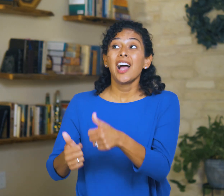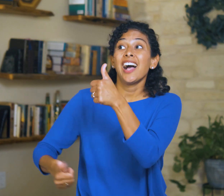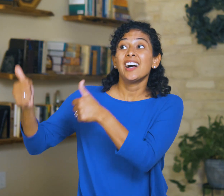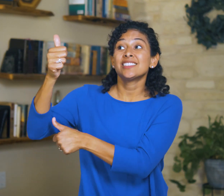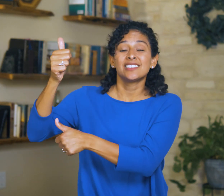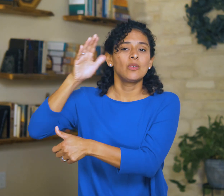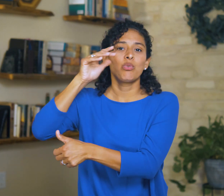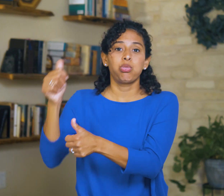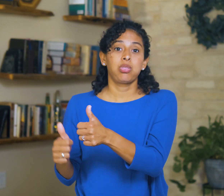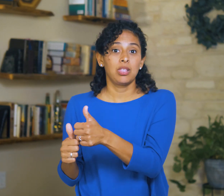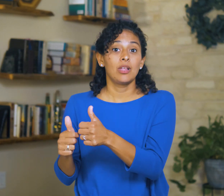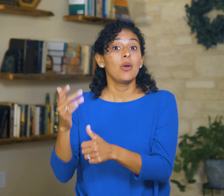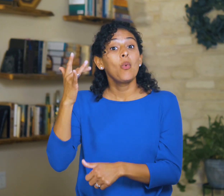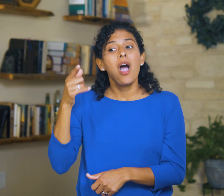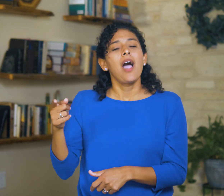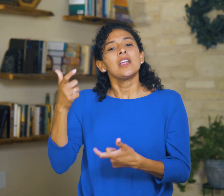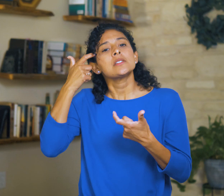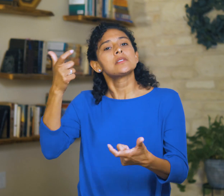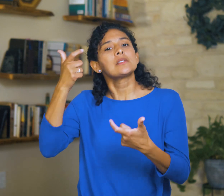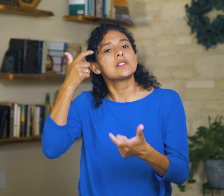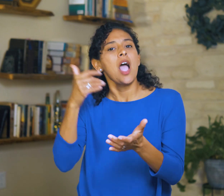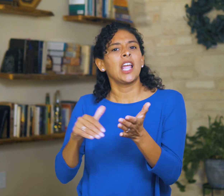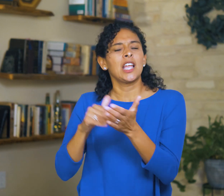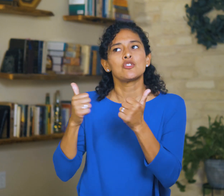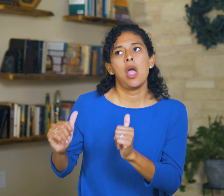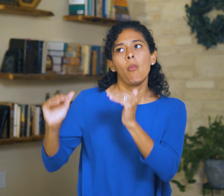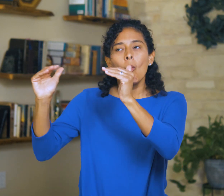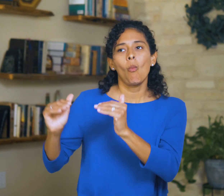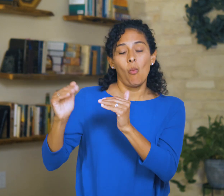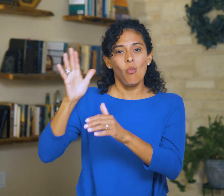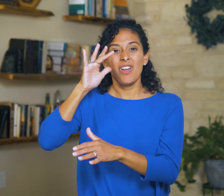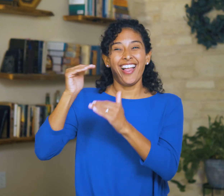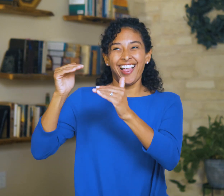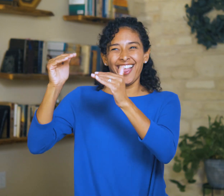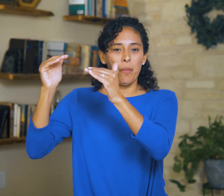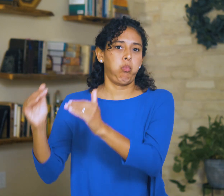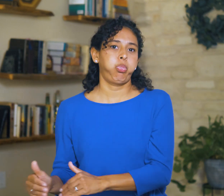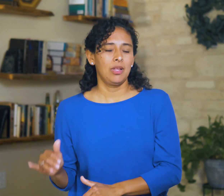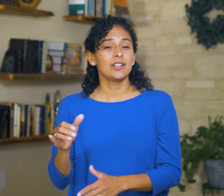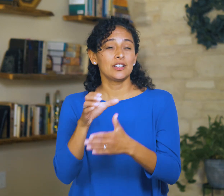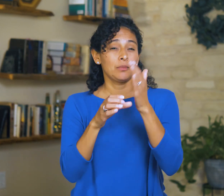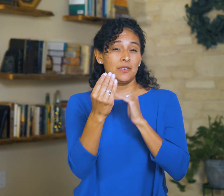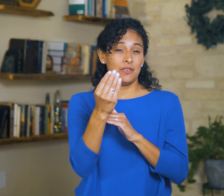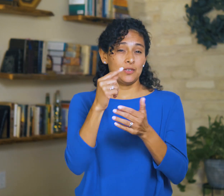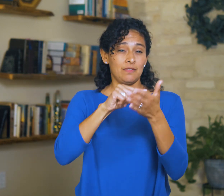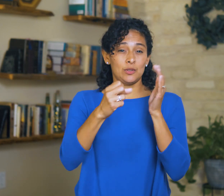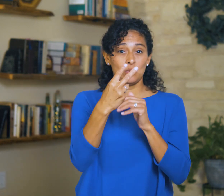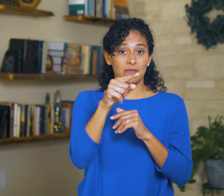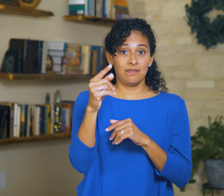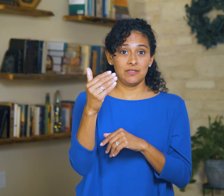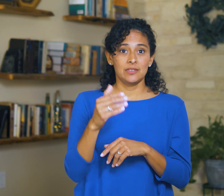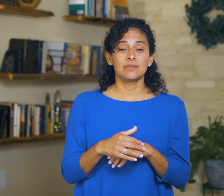and position through arrogant attempts to exalt himself (14:12-15).